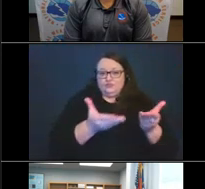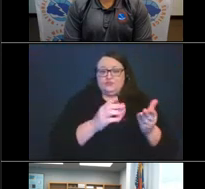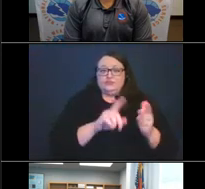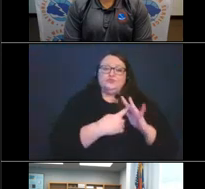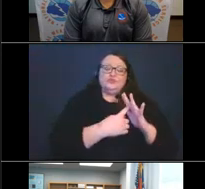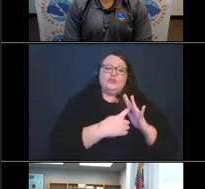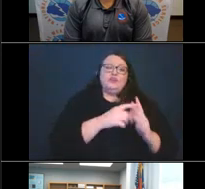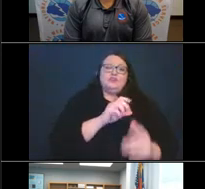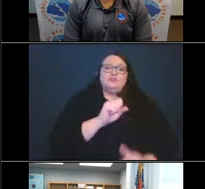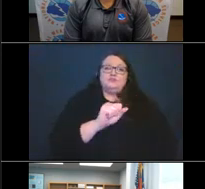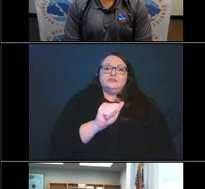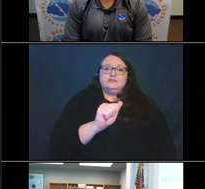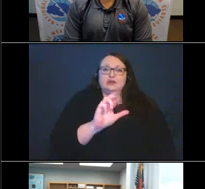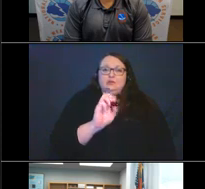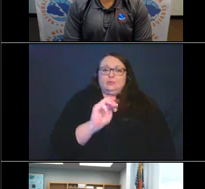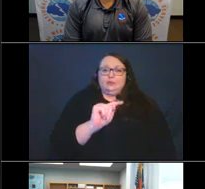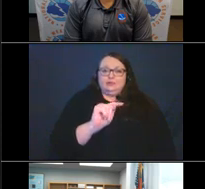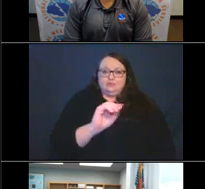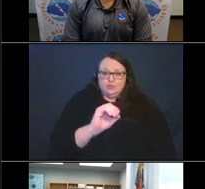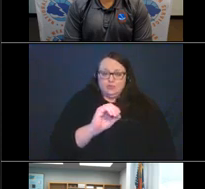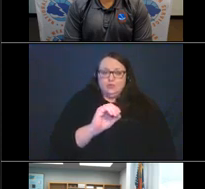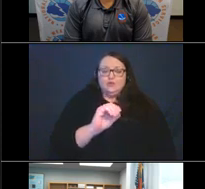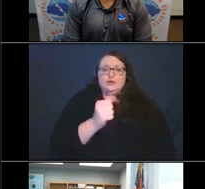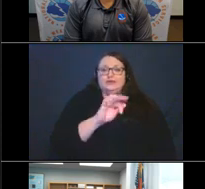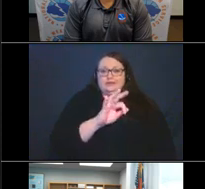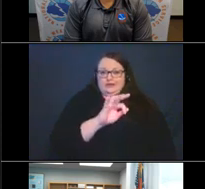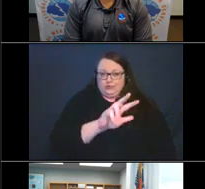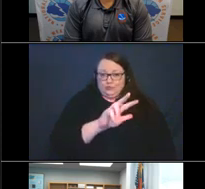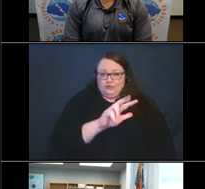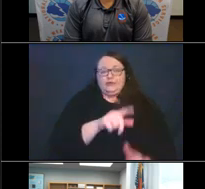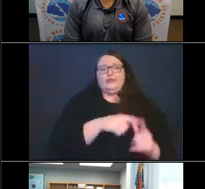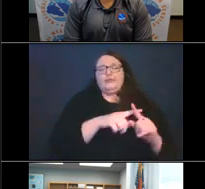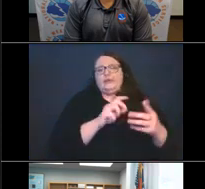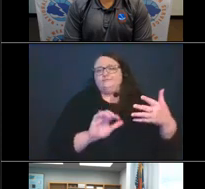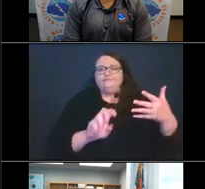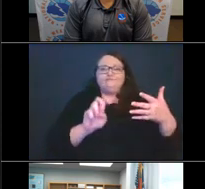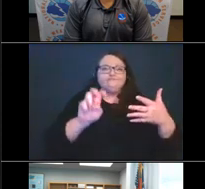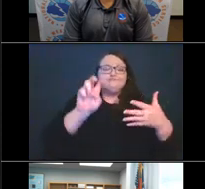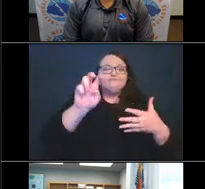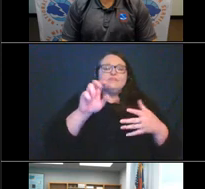way up through several Western Region offices, including as the Science and Operations Officer